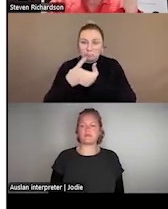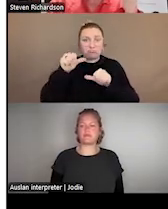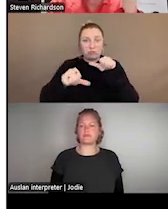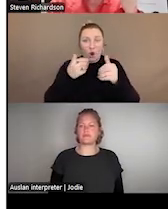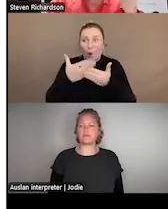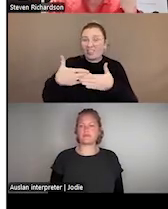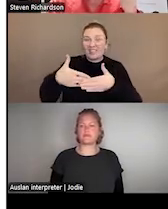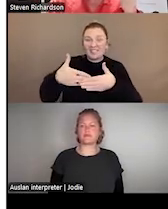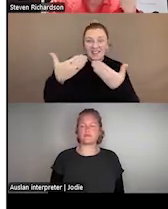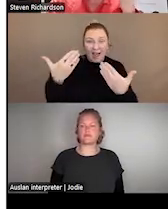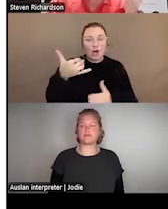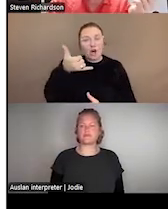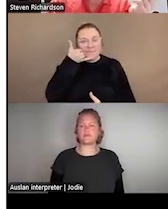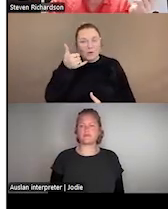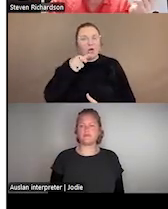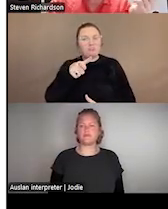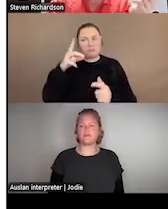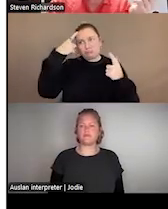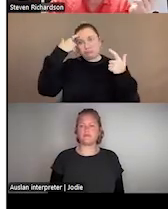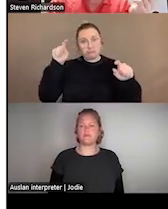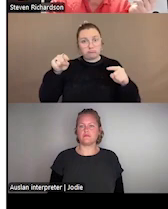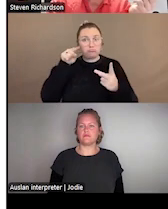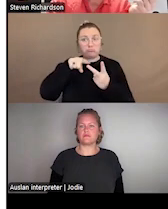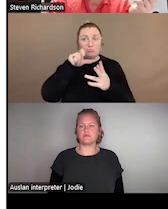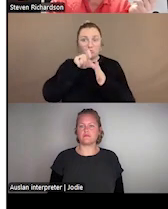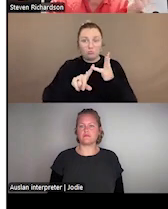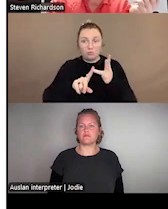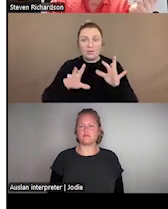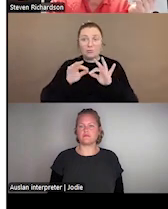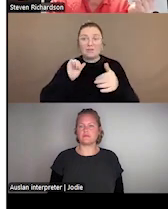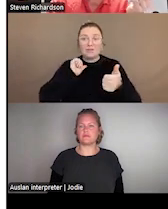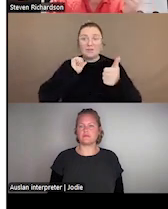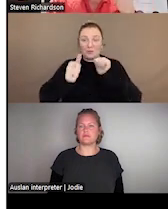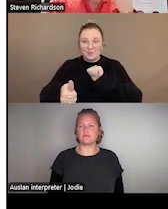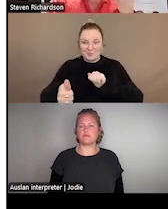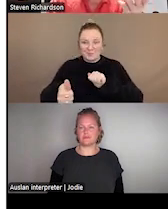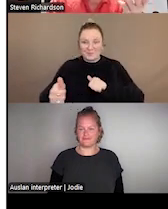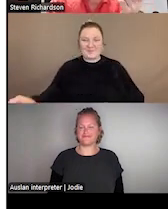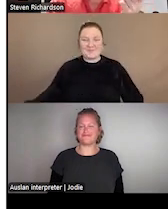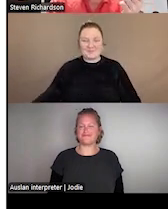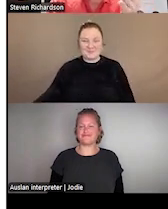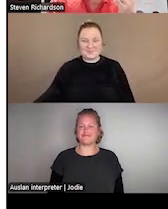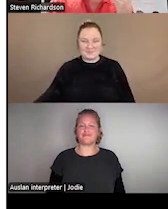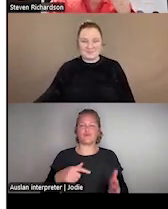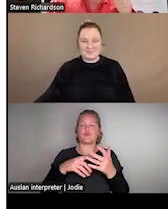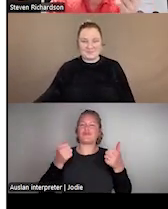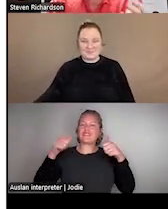a common considered factor. For successful Giving Days. Do you have that data? Do you have